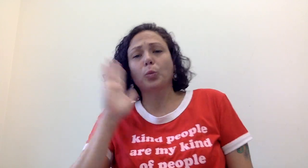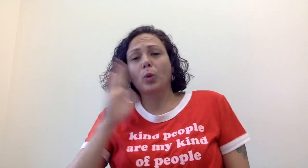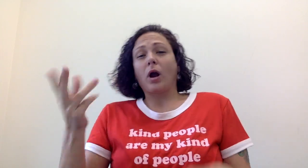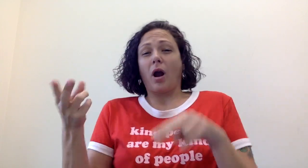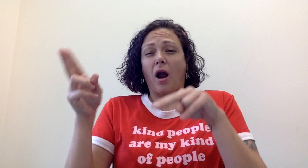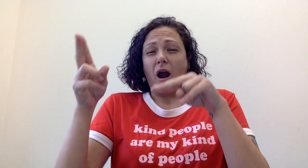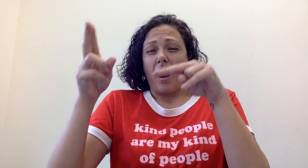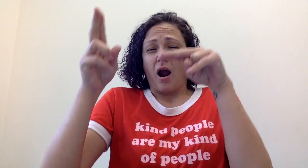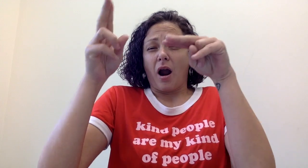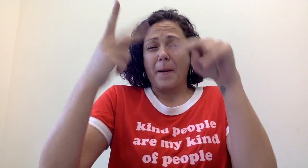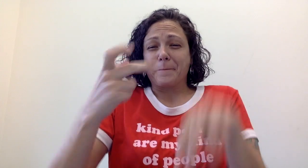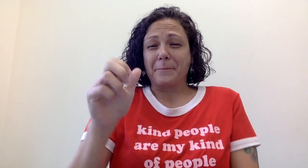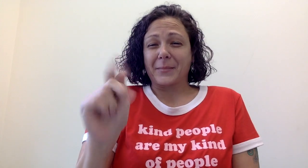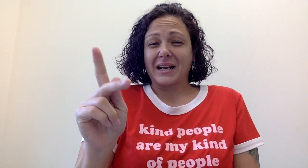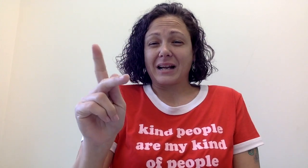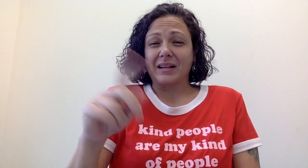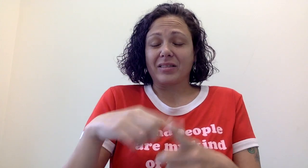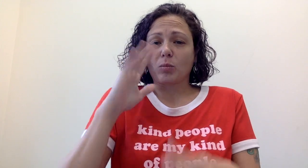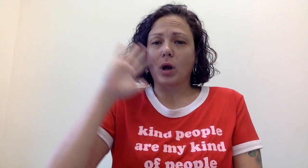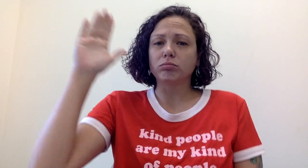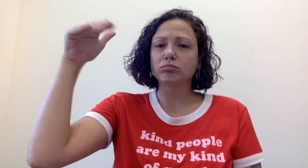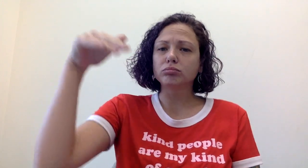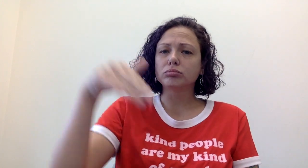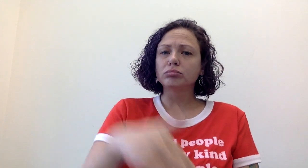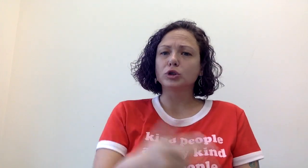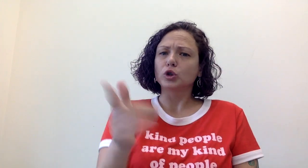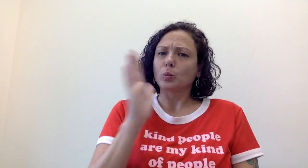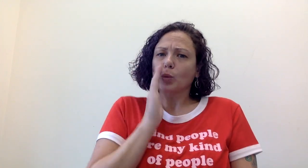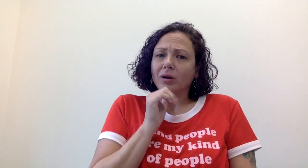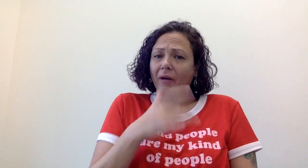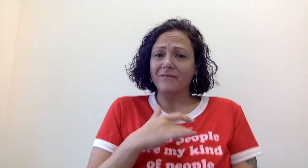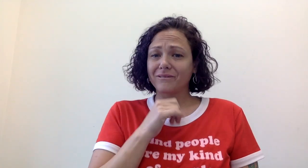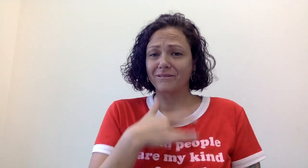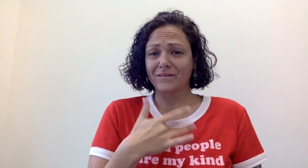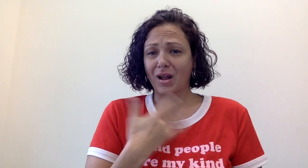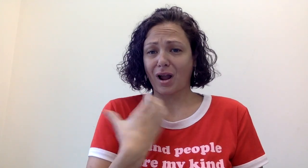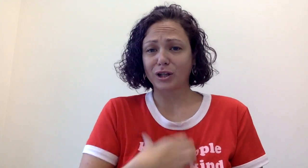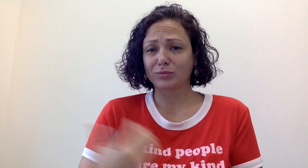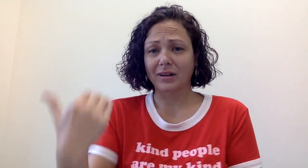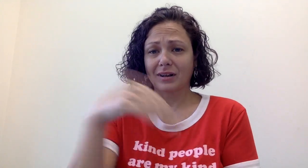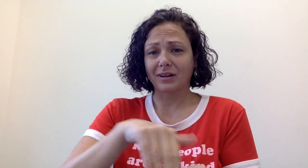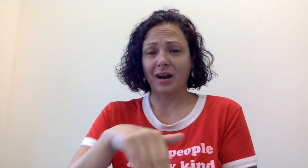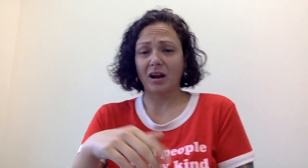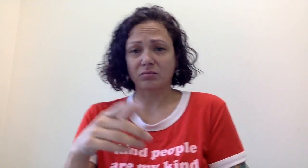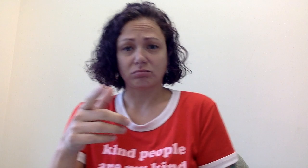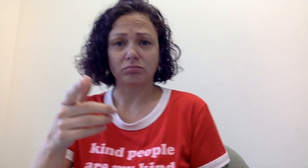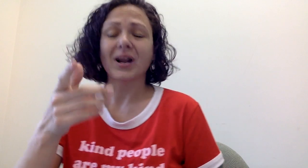It will increase to its peak, then lessen. You will not feel hungry again.